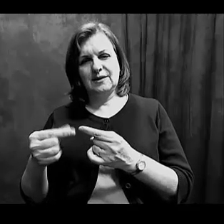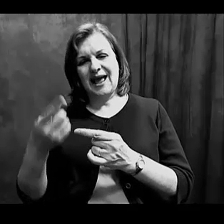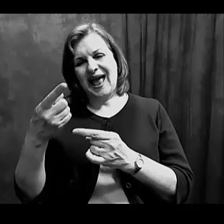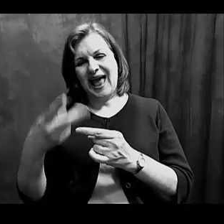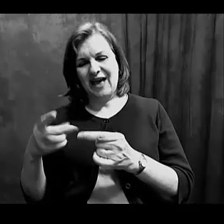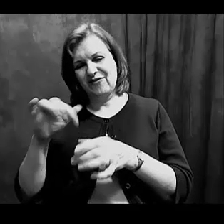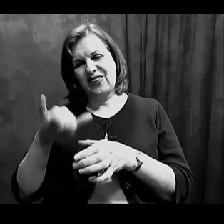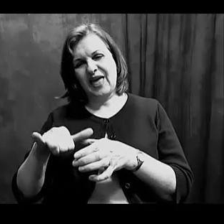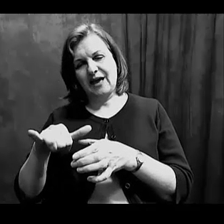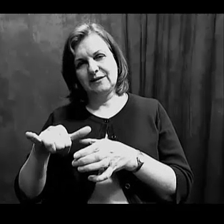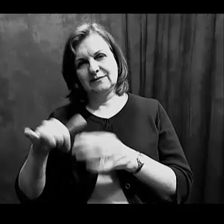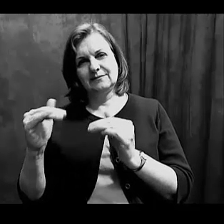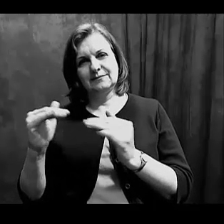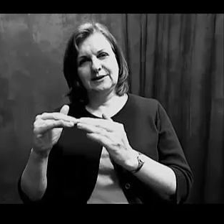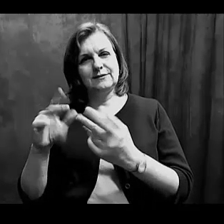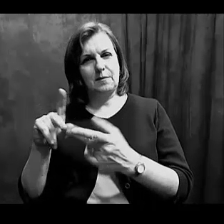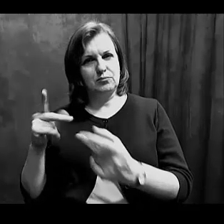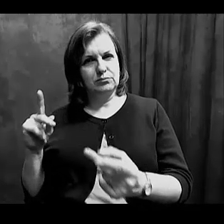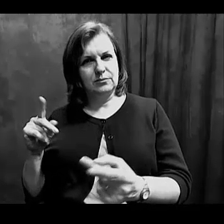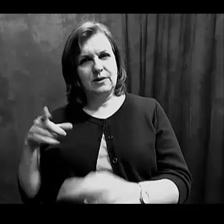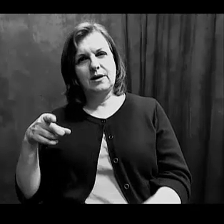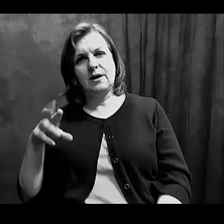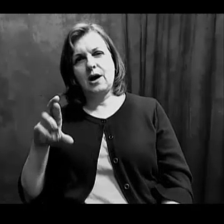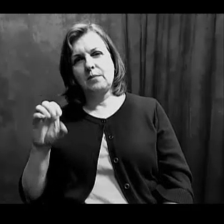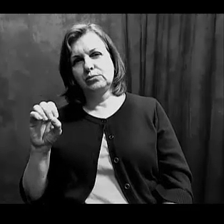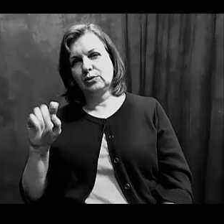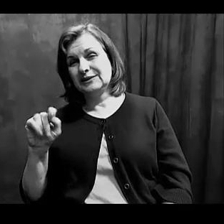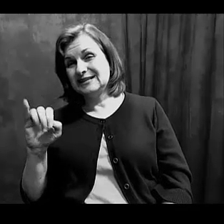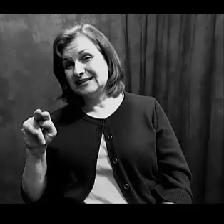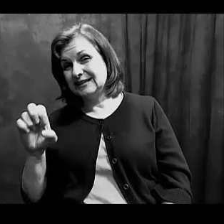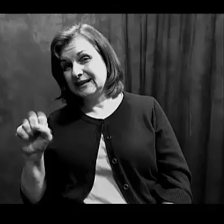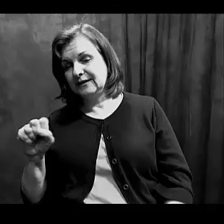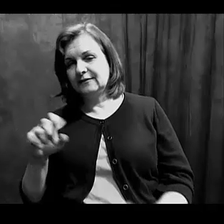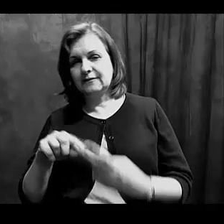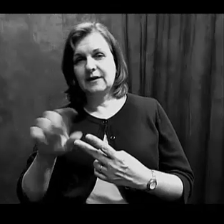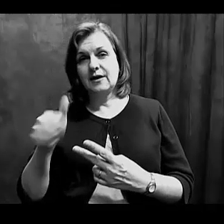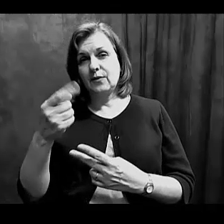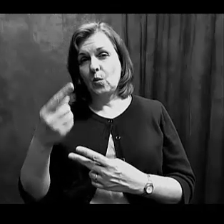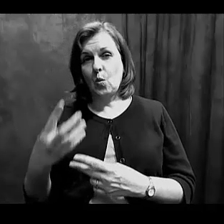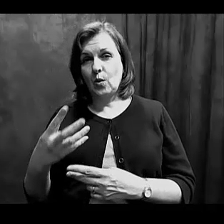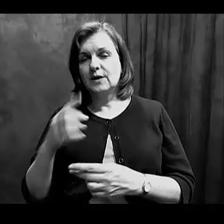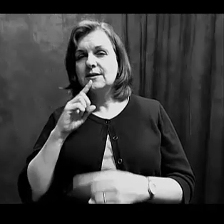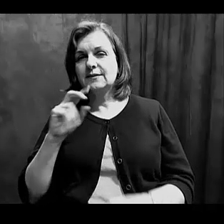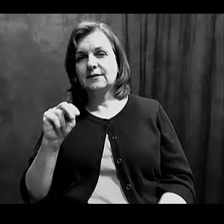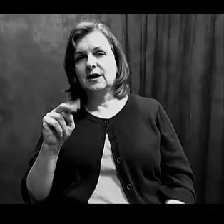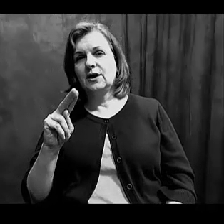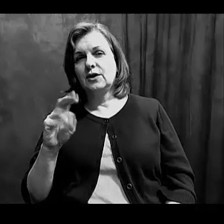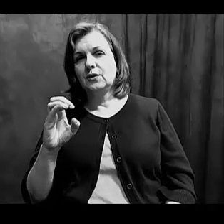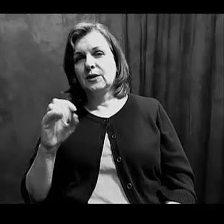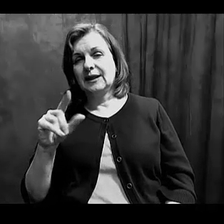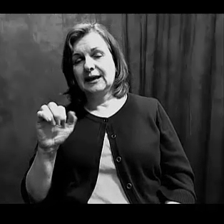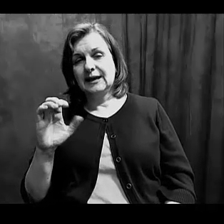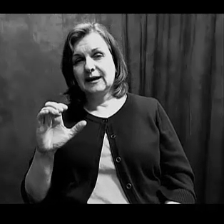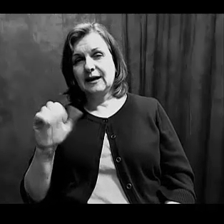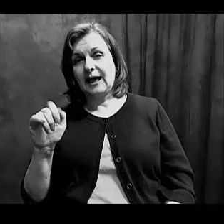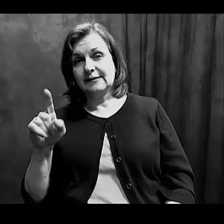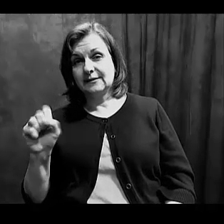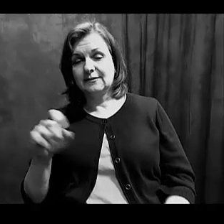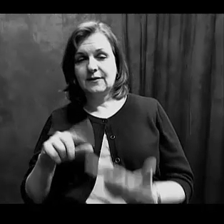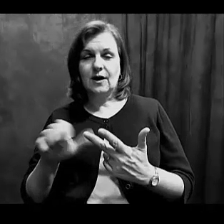half of that being proteins at roughly 1/4 that being nucleic acids and then the rest being carbohydrates and lipids now this is very